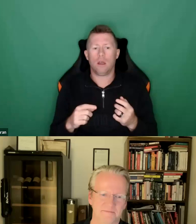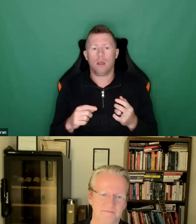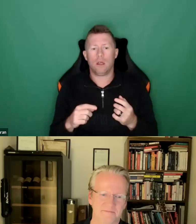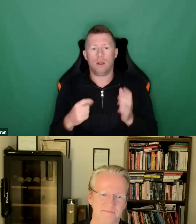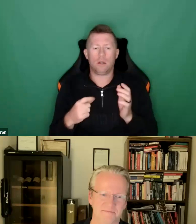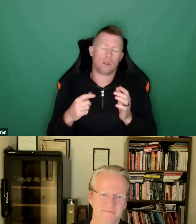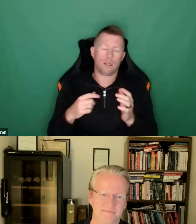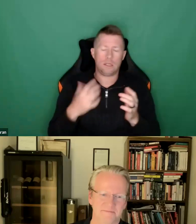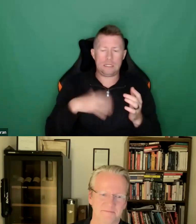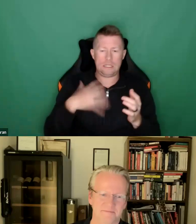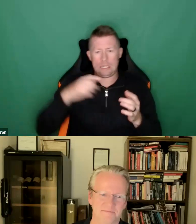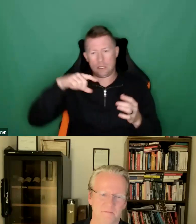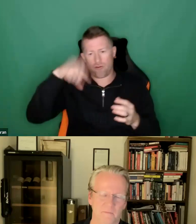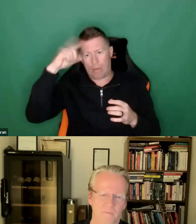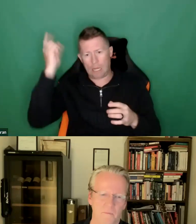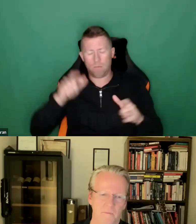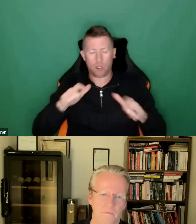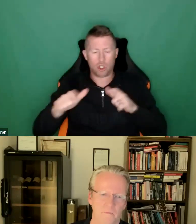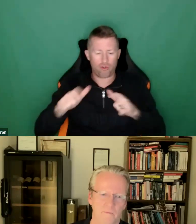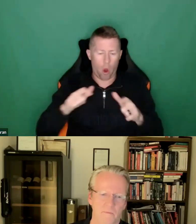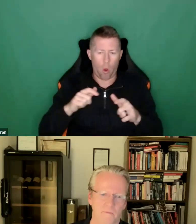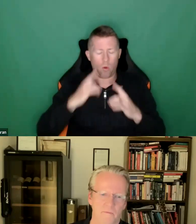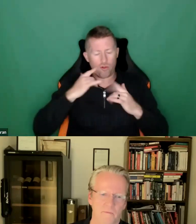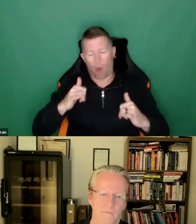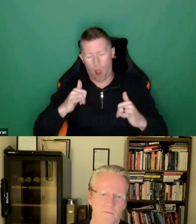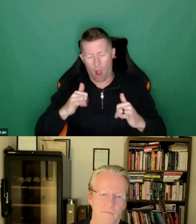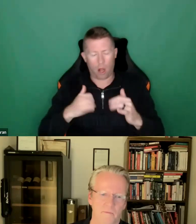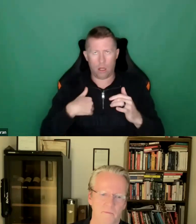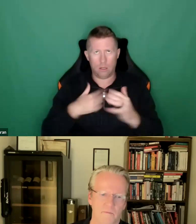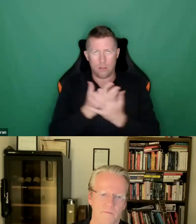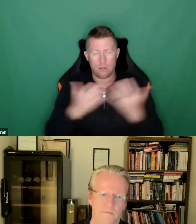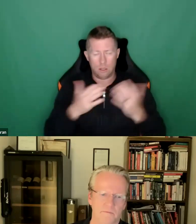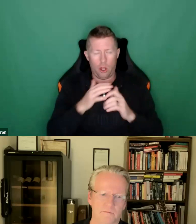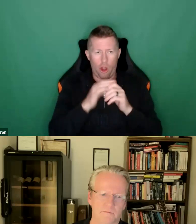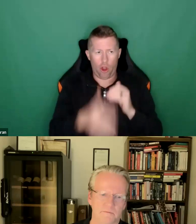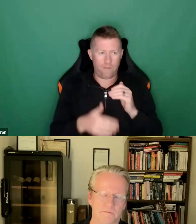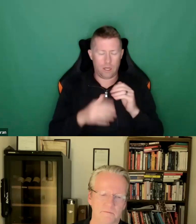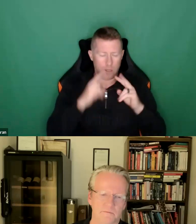What if the kids wanted to bring dogs to school, while this probably some good evidence that